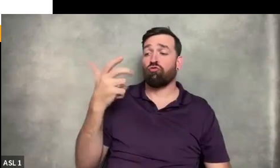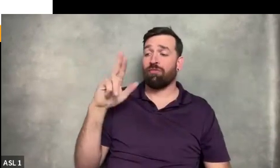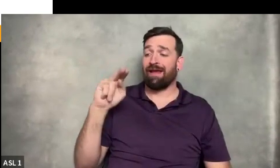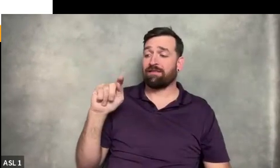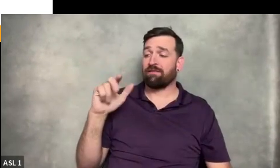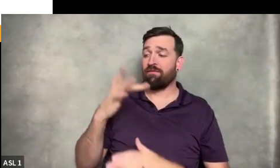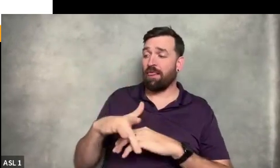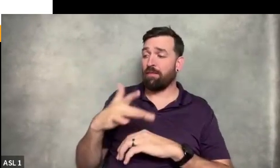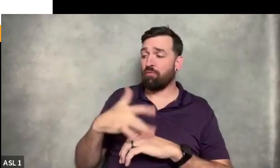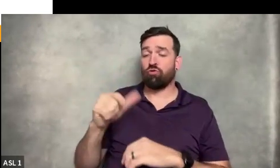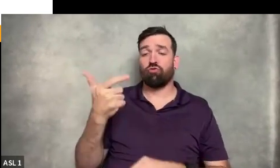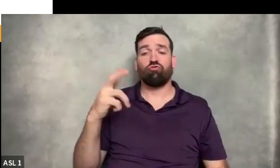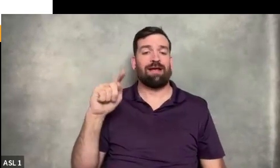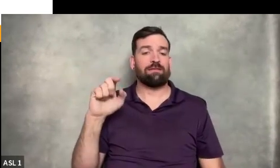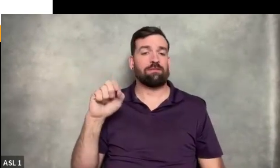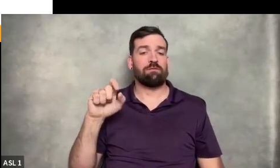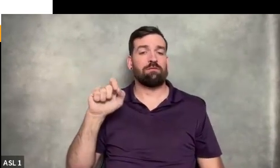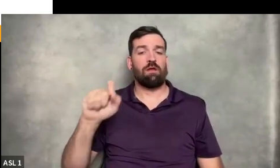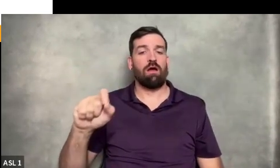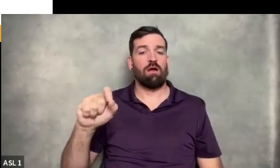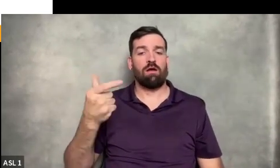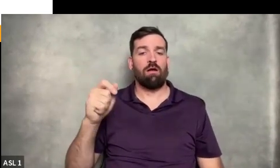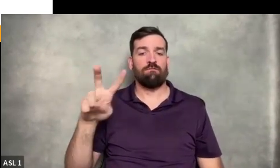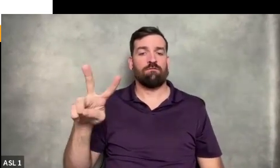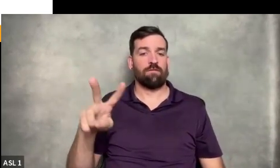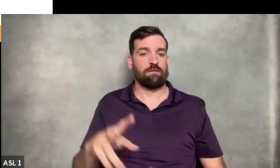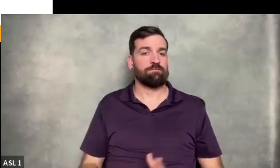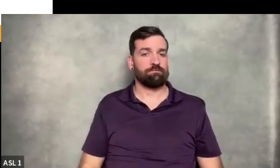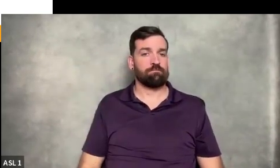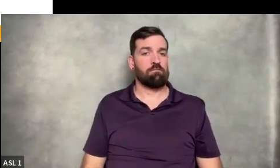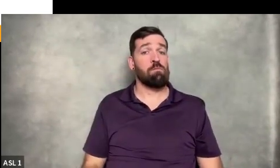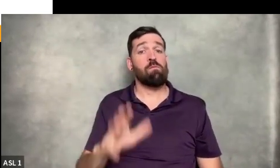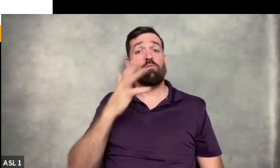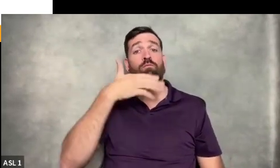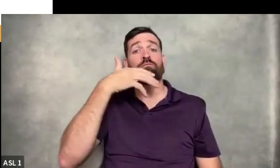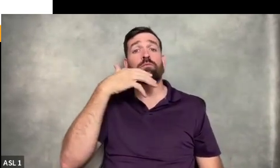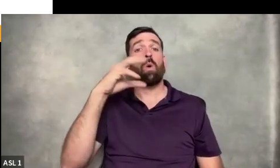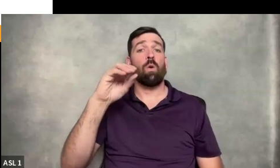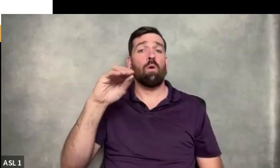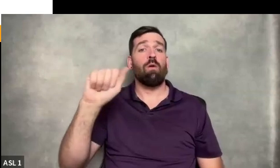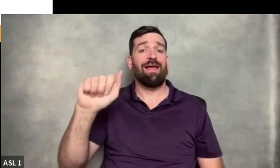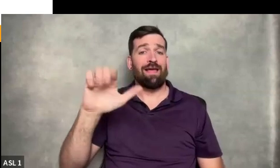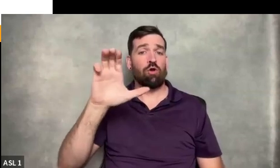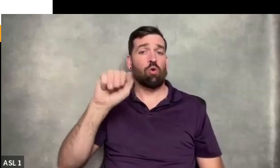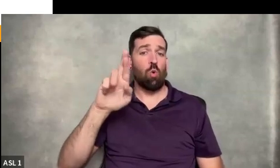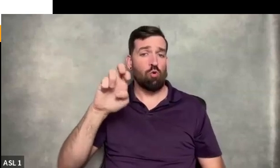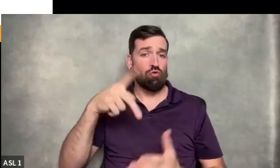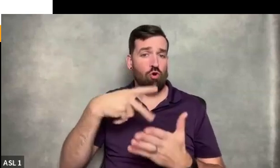go to grants.gov. Older Americans Act core programs was a key topic area in the previous